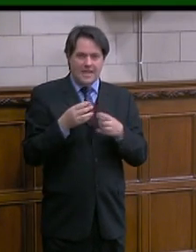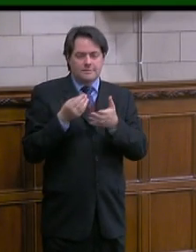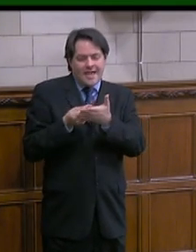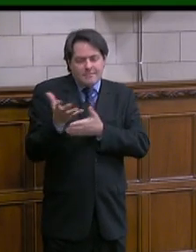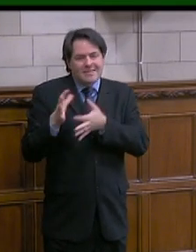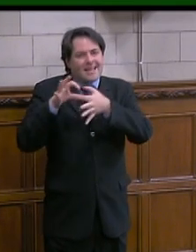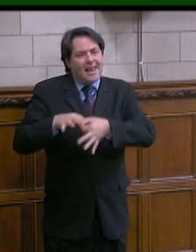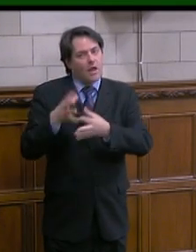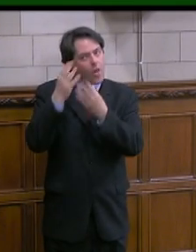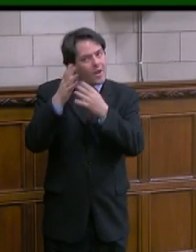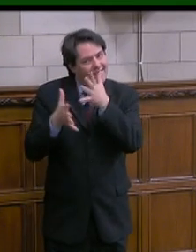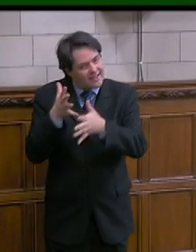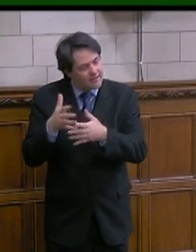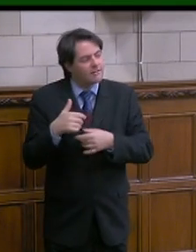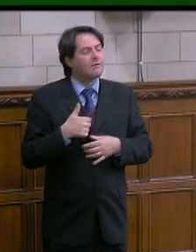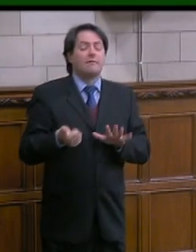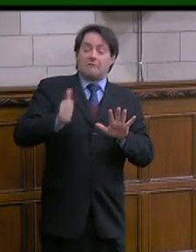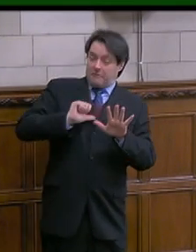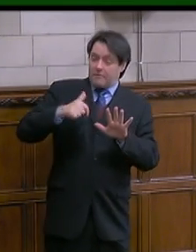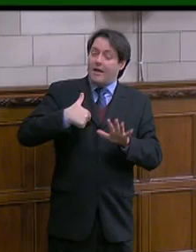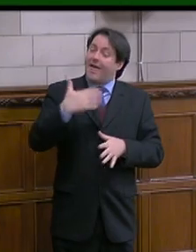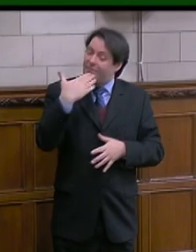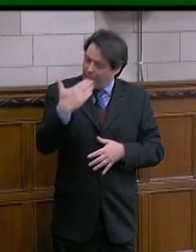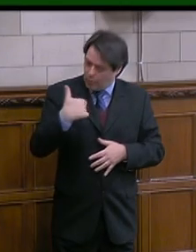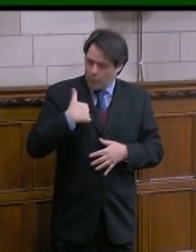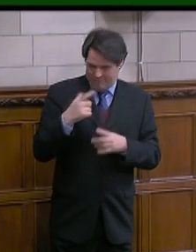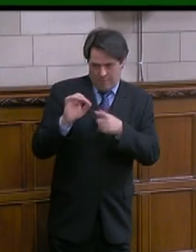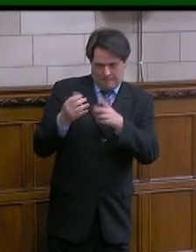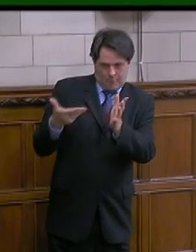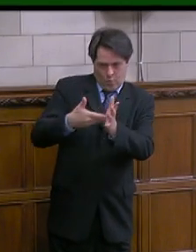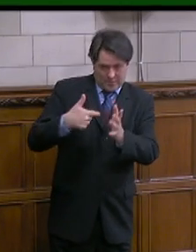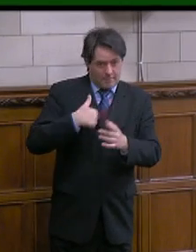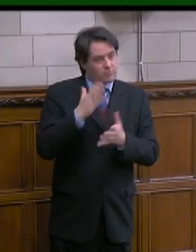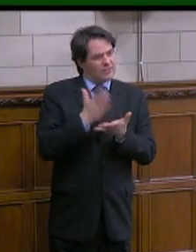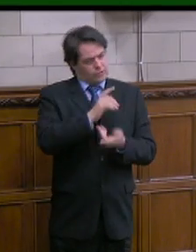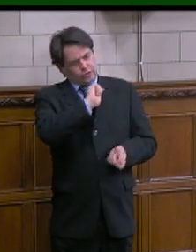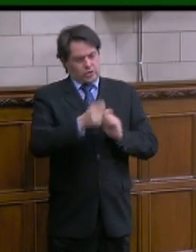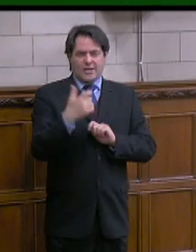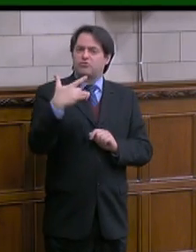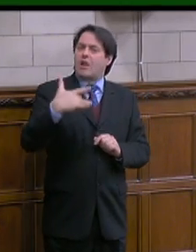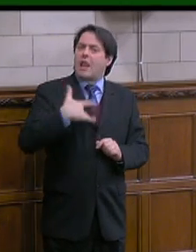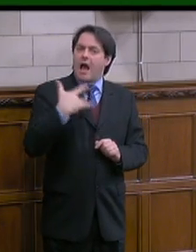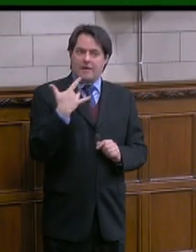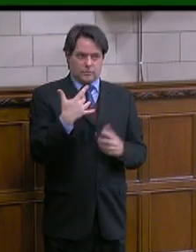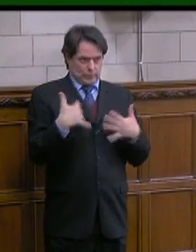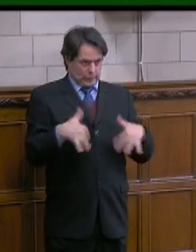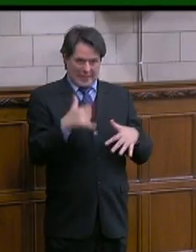Friend for making that point. Learning sign language really is life transforming, because people can share so much once they